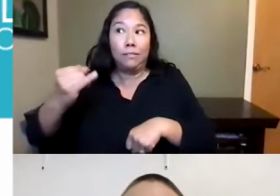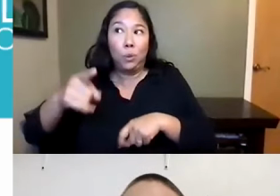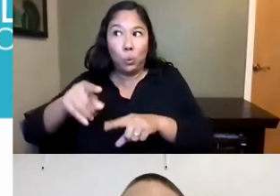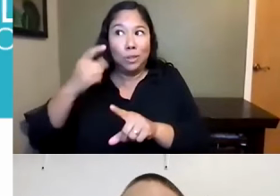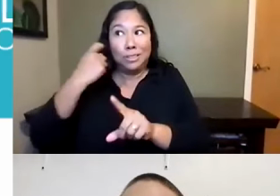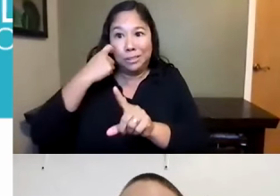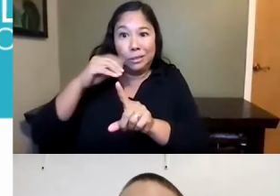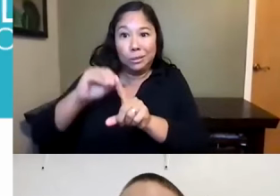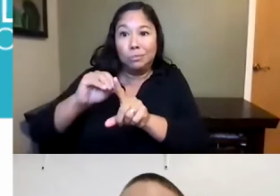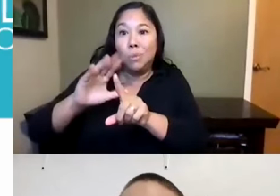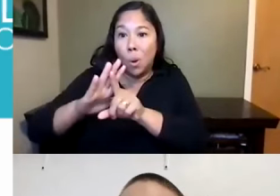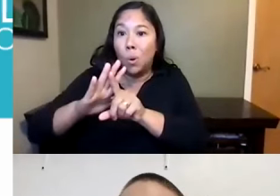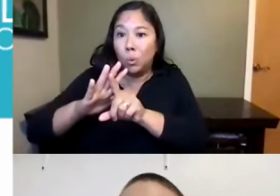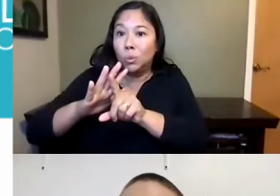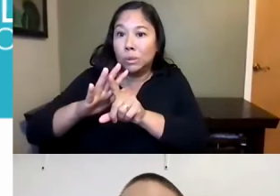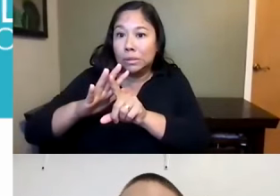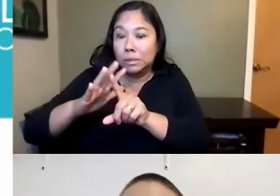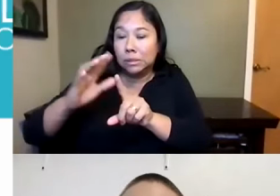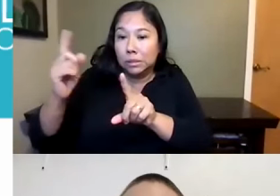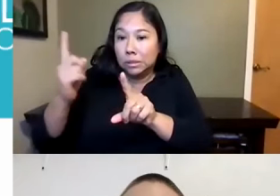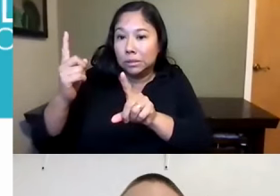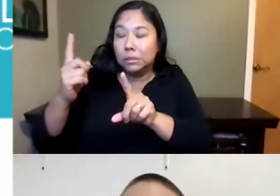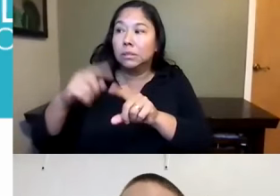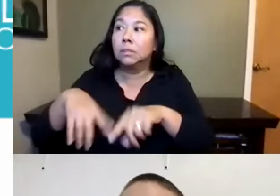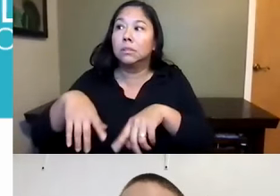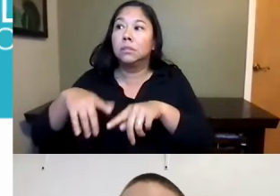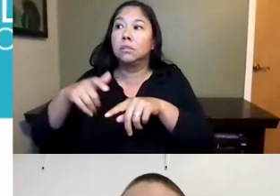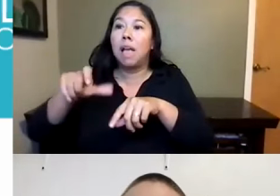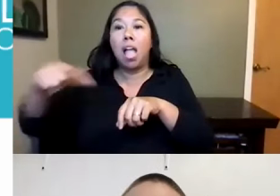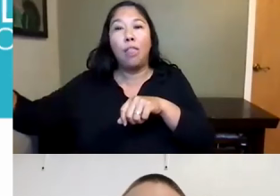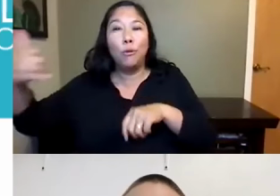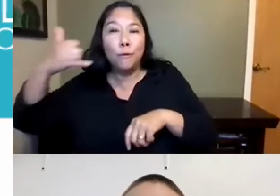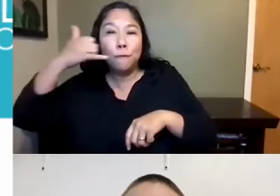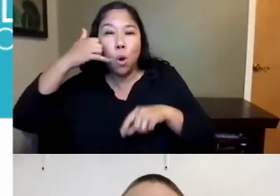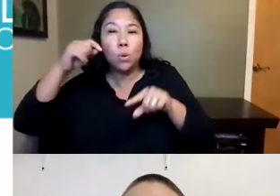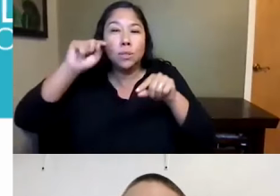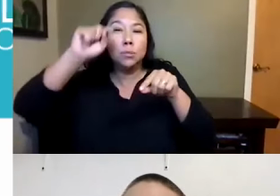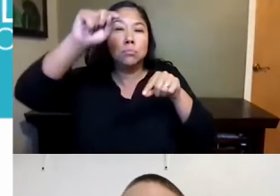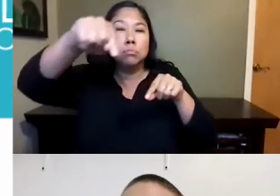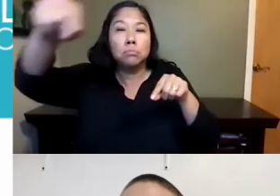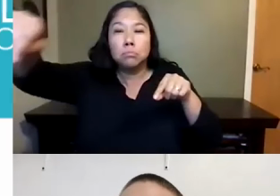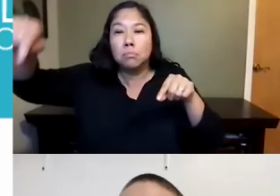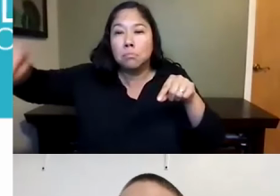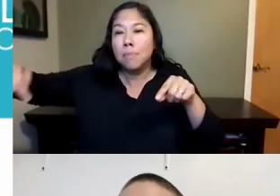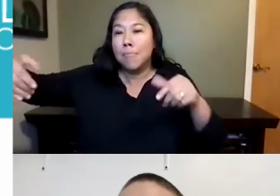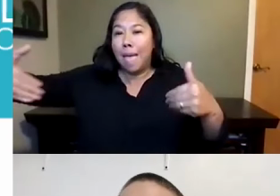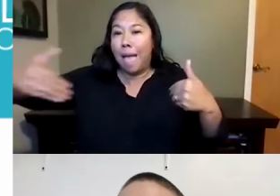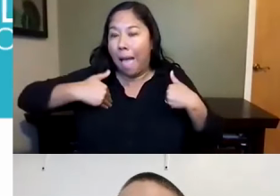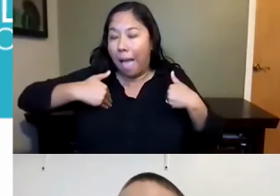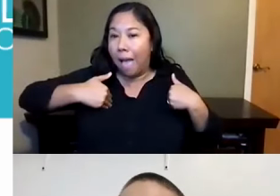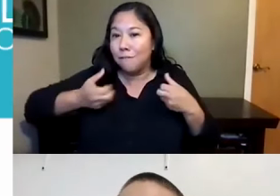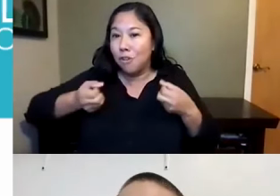tracking other phones that have this activated to see whether people have been in proximity,